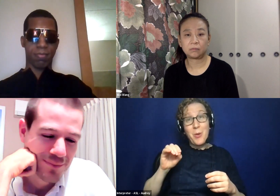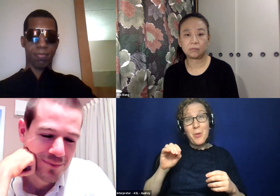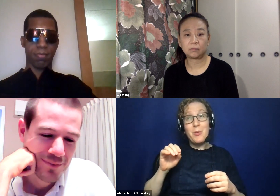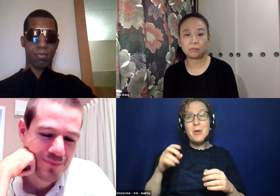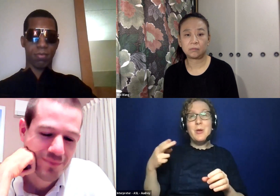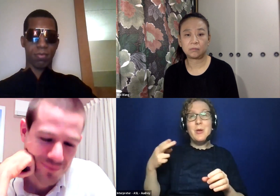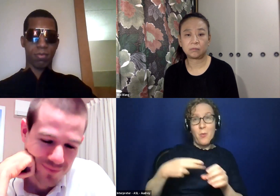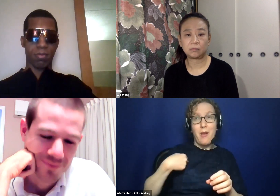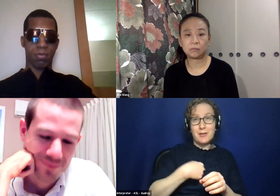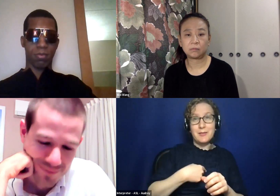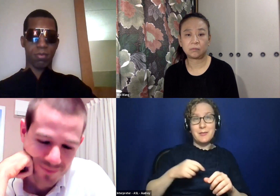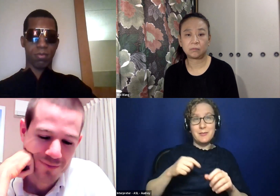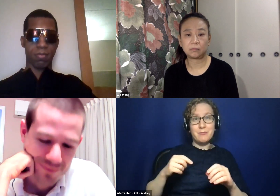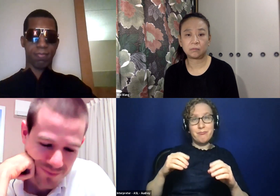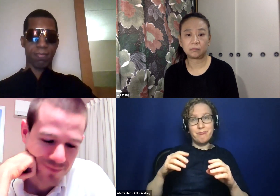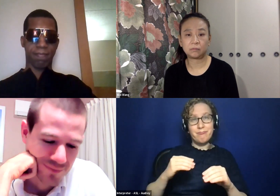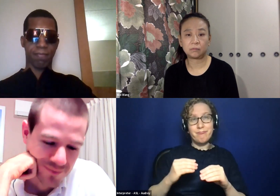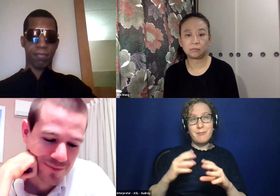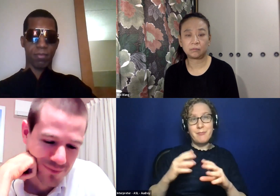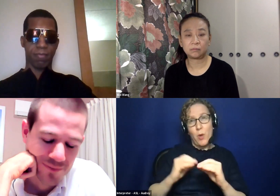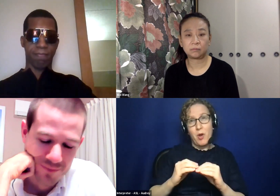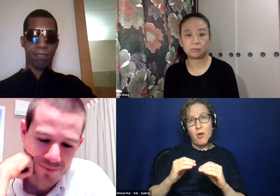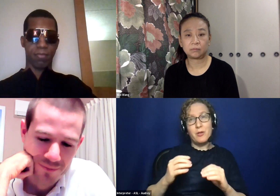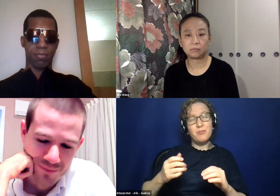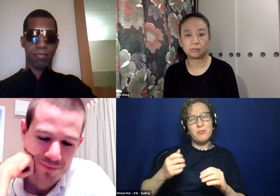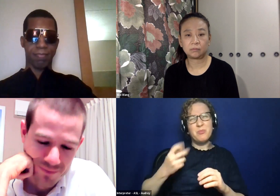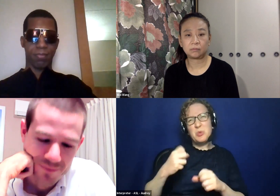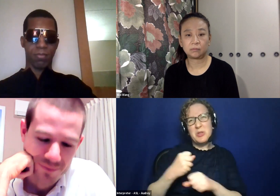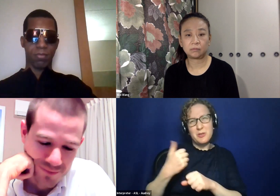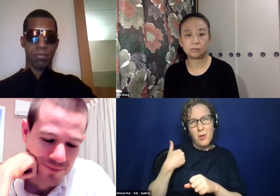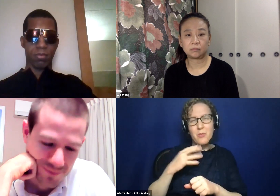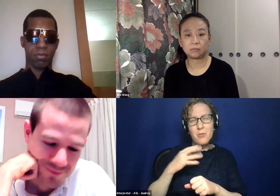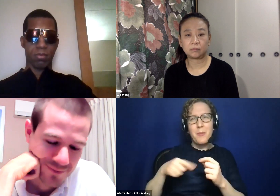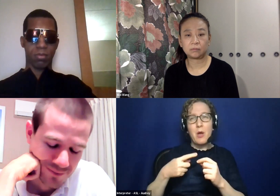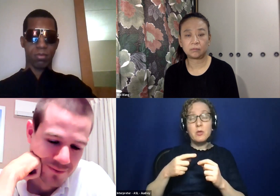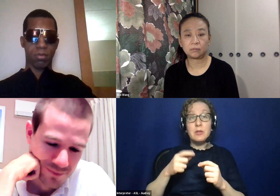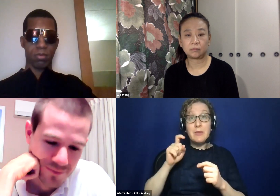Sergio, I would like you to just give us a quick nutshell description of: What was it like for you